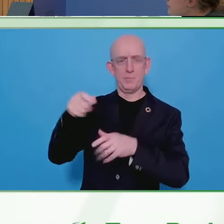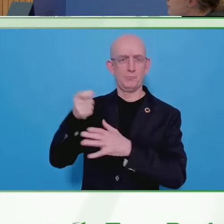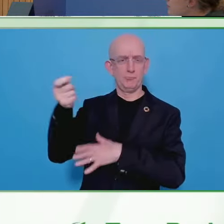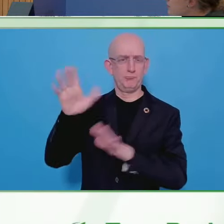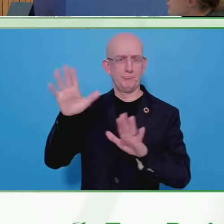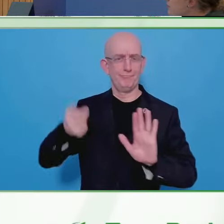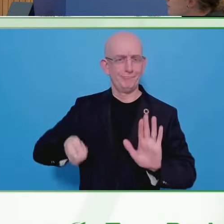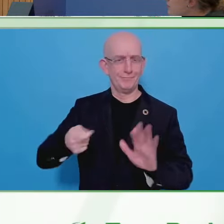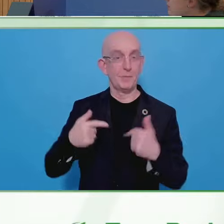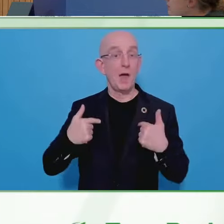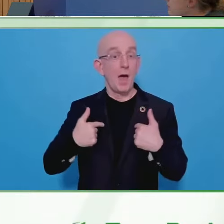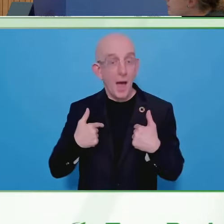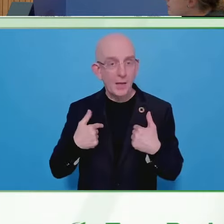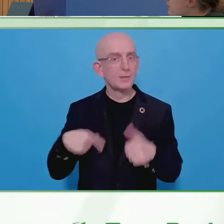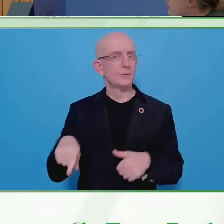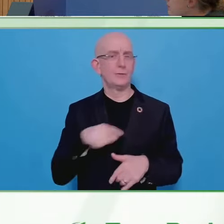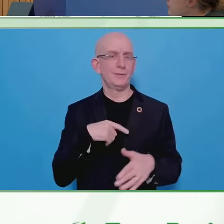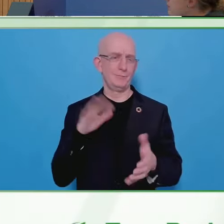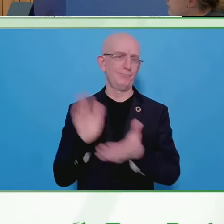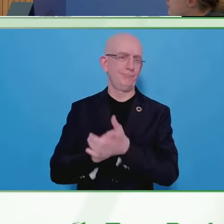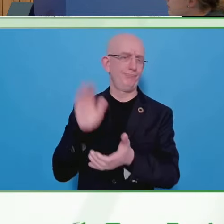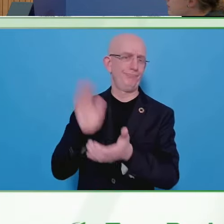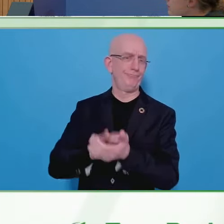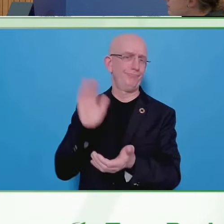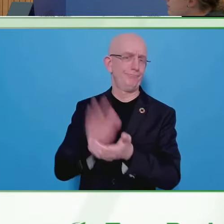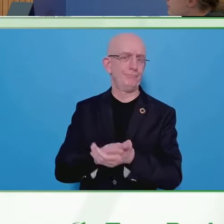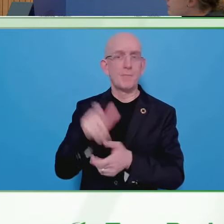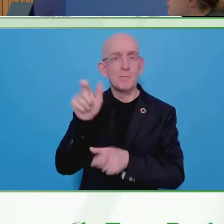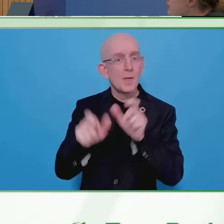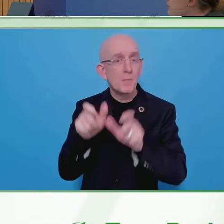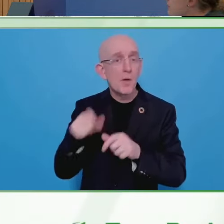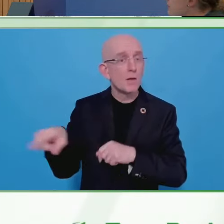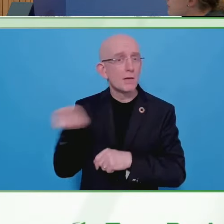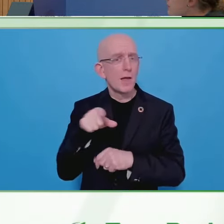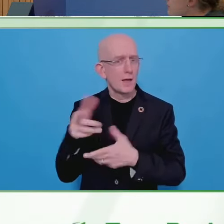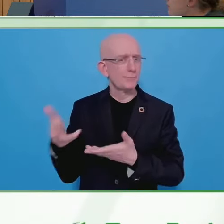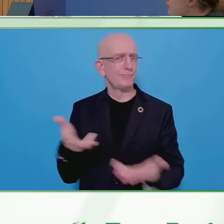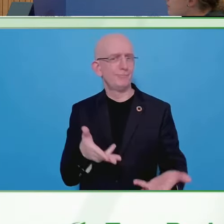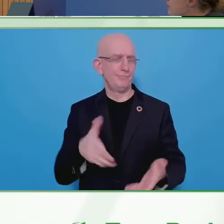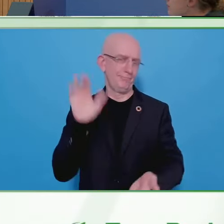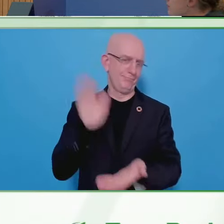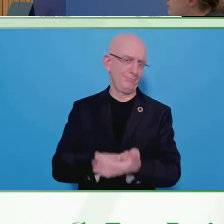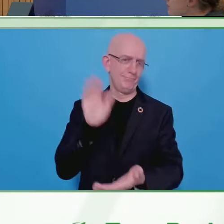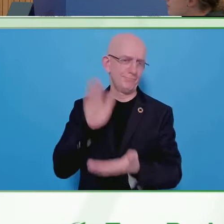part of our community and they are getting a lot of mixed signals.